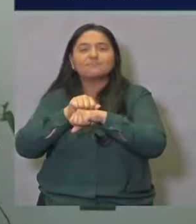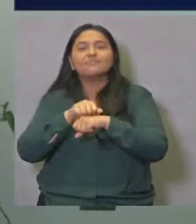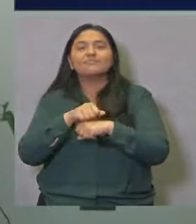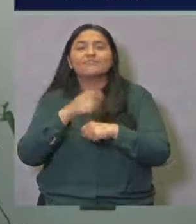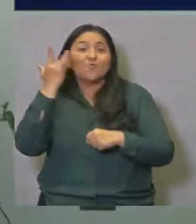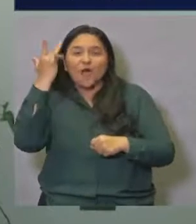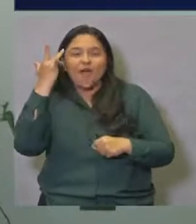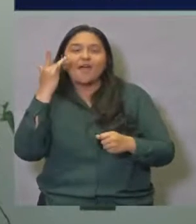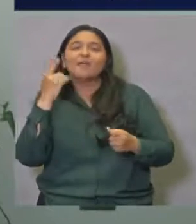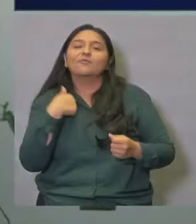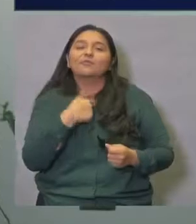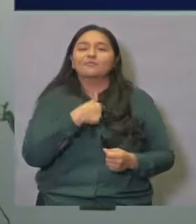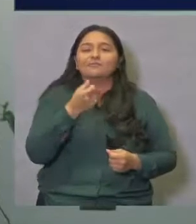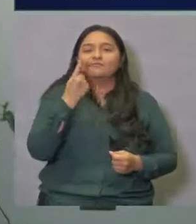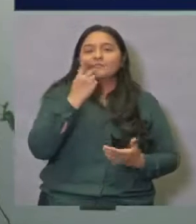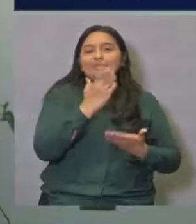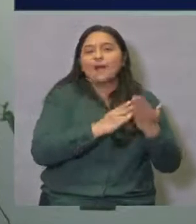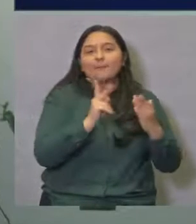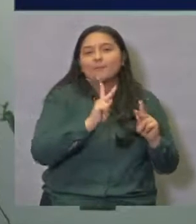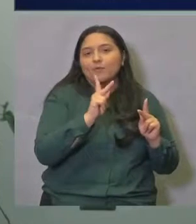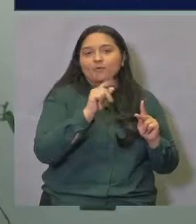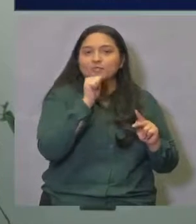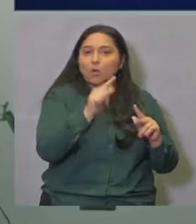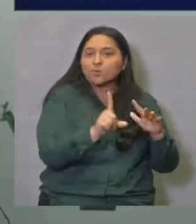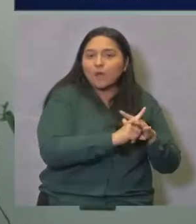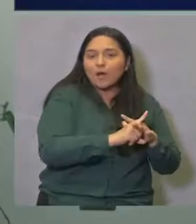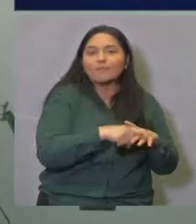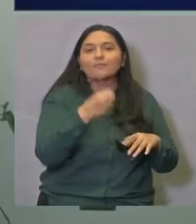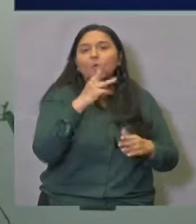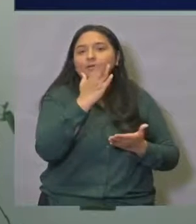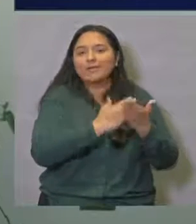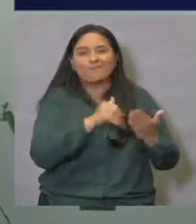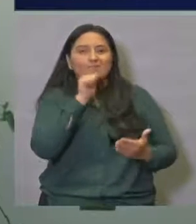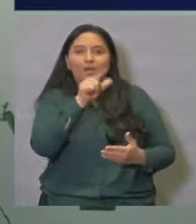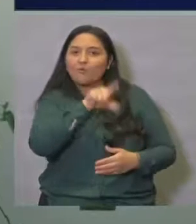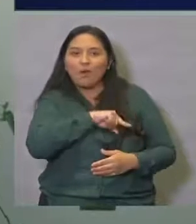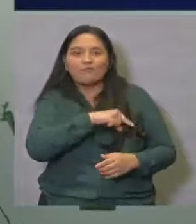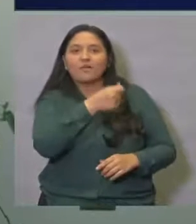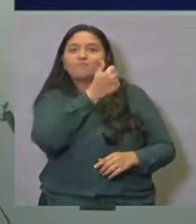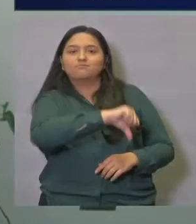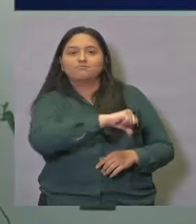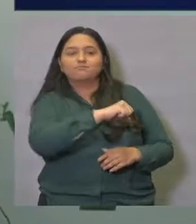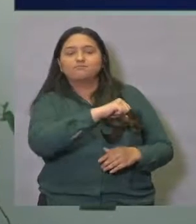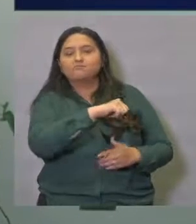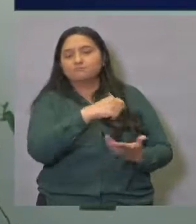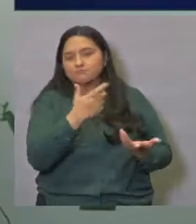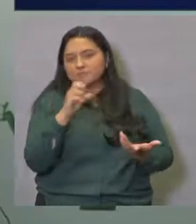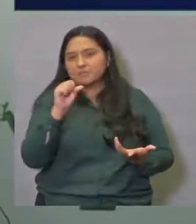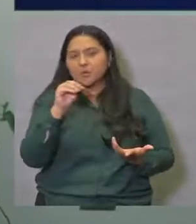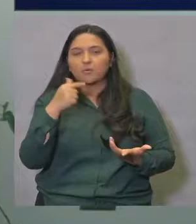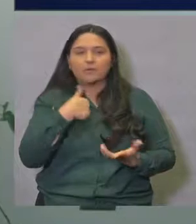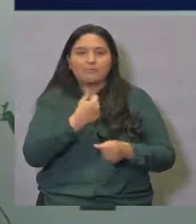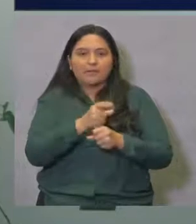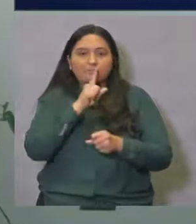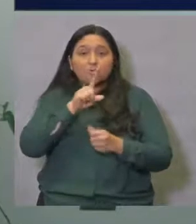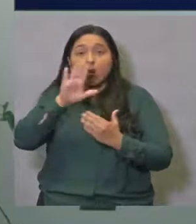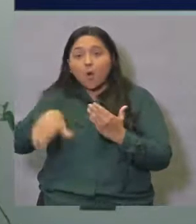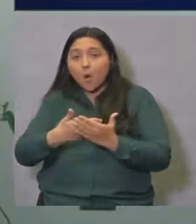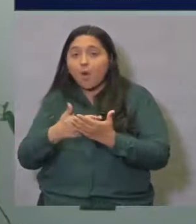ALWAYS HAVE SOME PEOPLE WE ARE